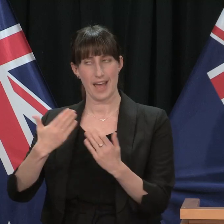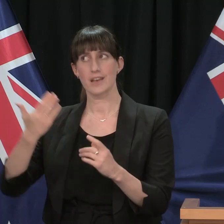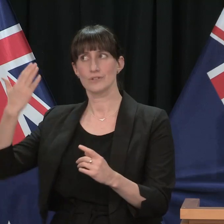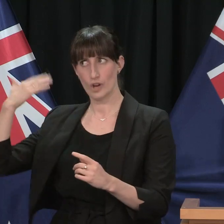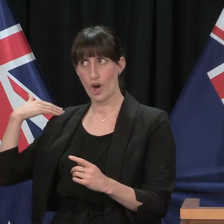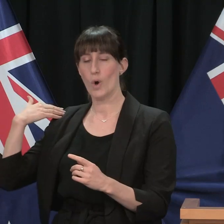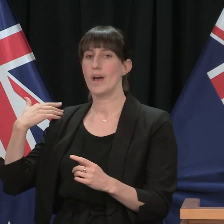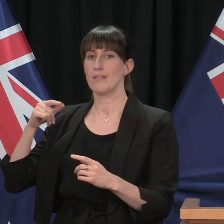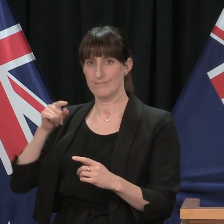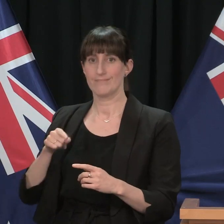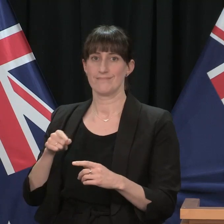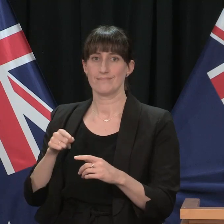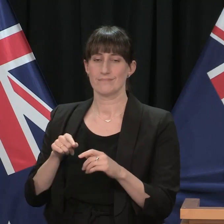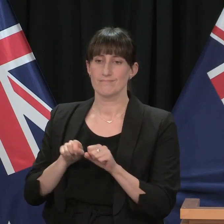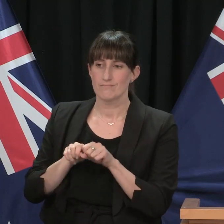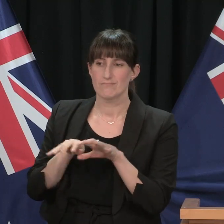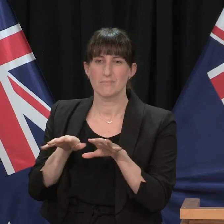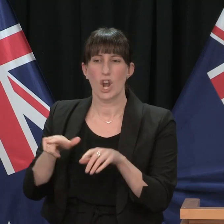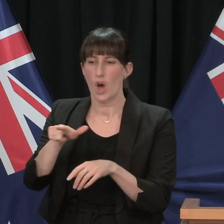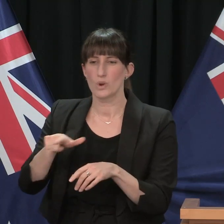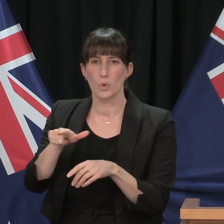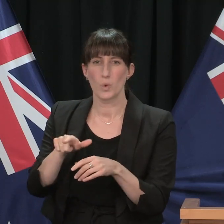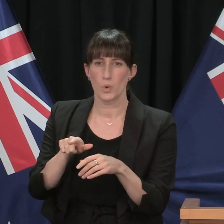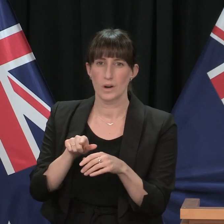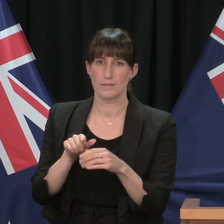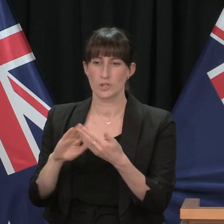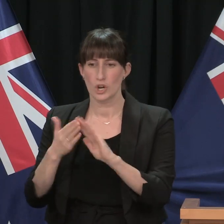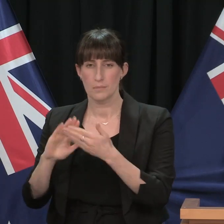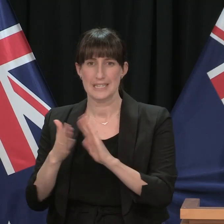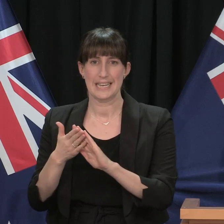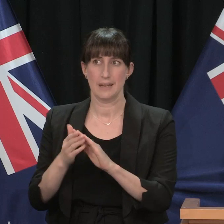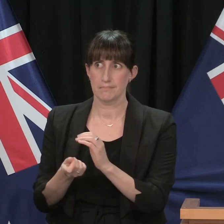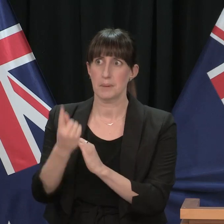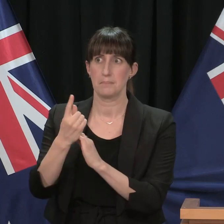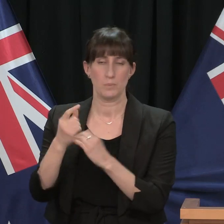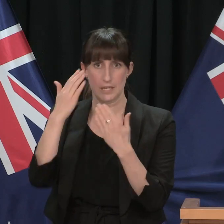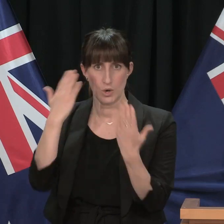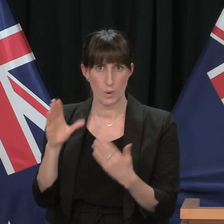COVID-19 to report. It's now